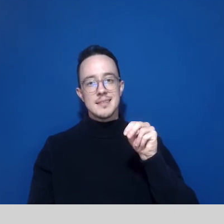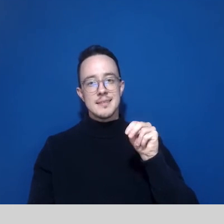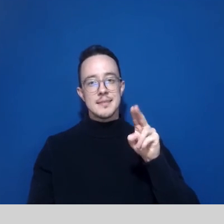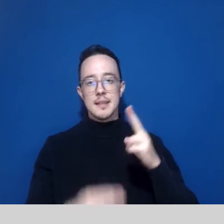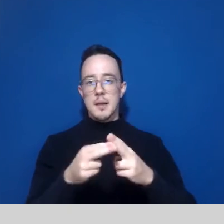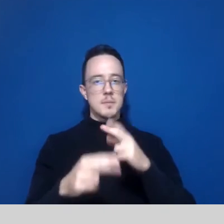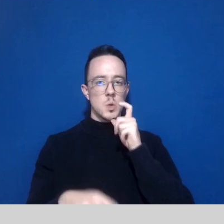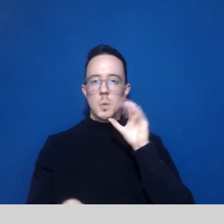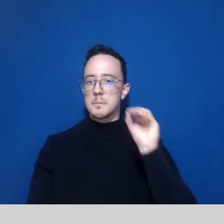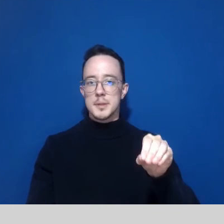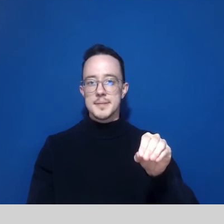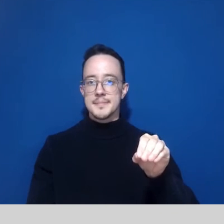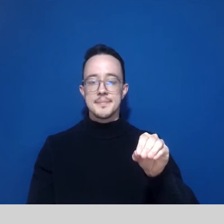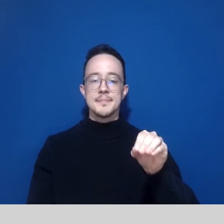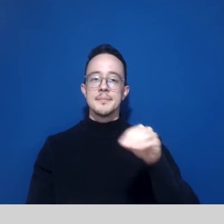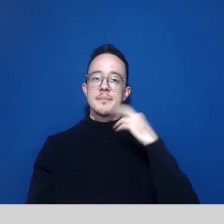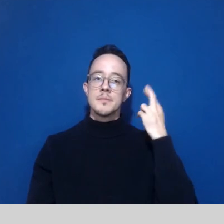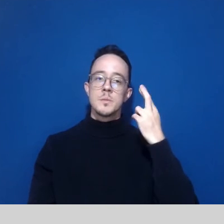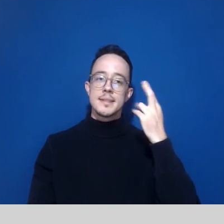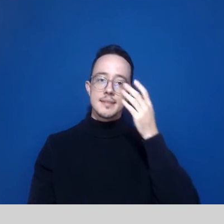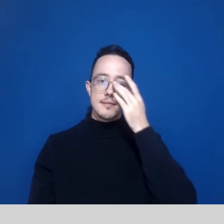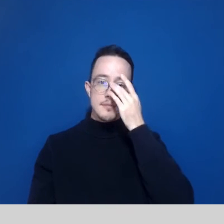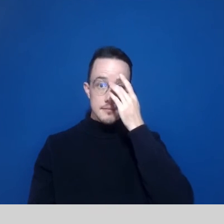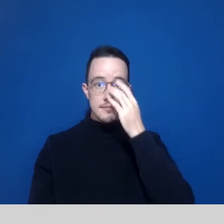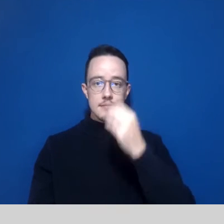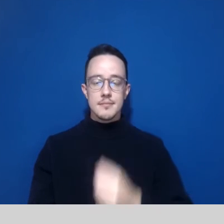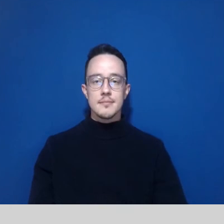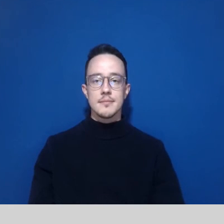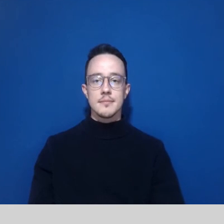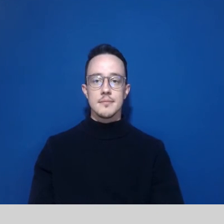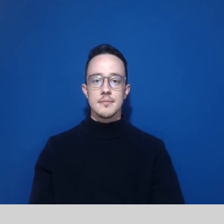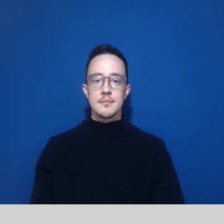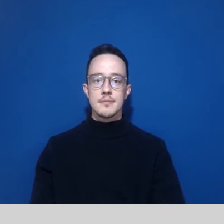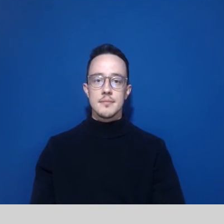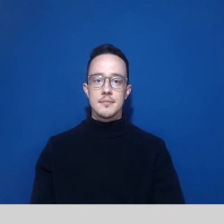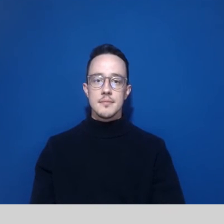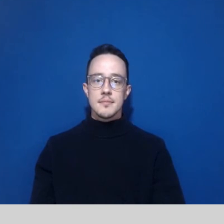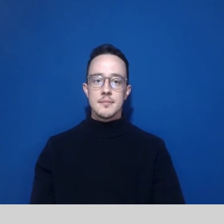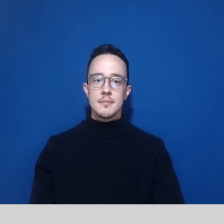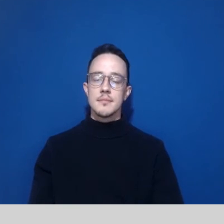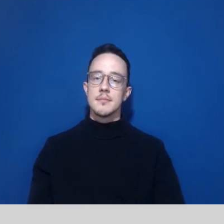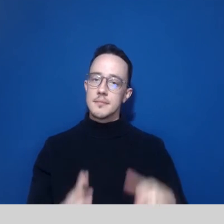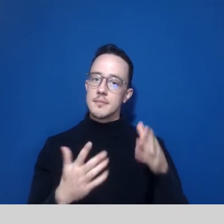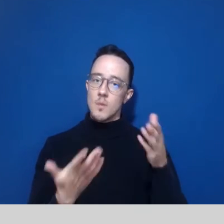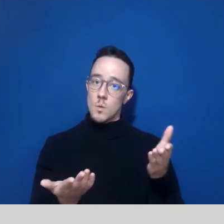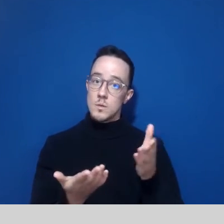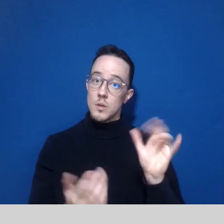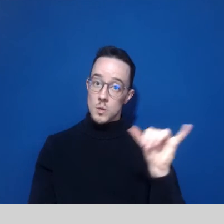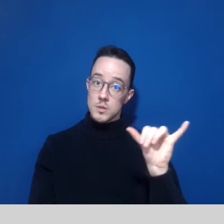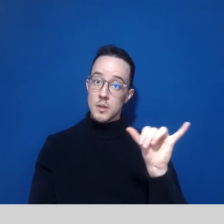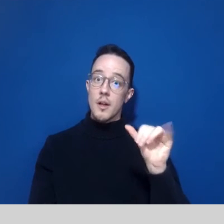Don't put something like maiden names or nee for the names before wedding, before marriage,